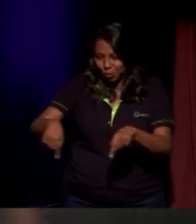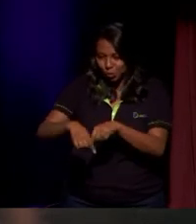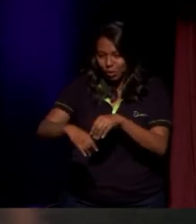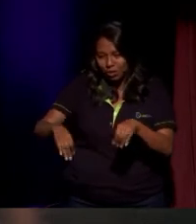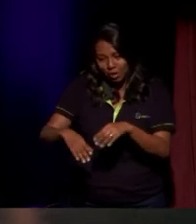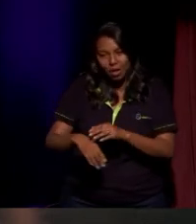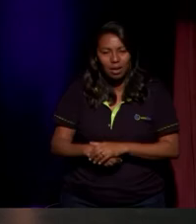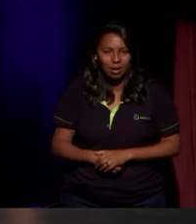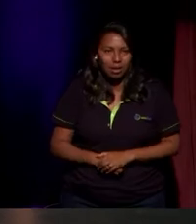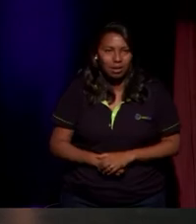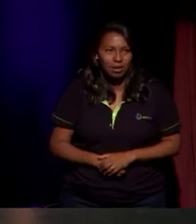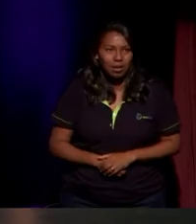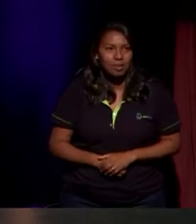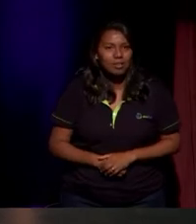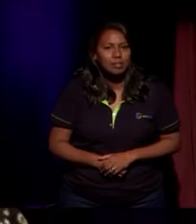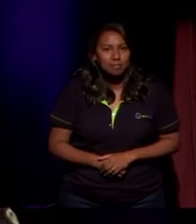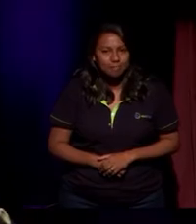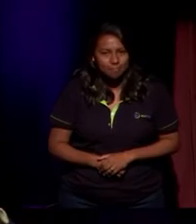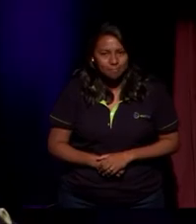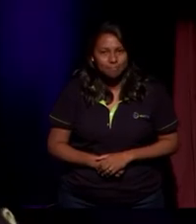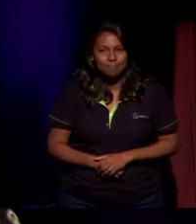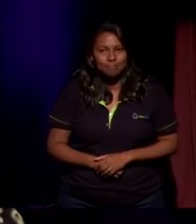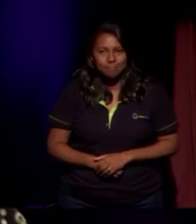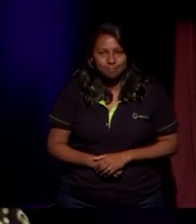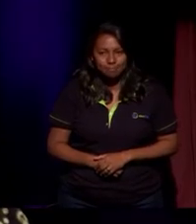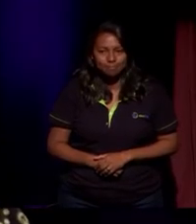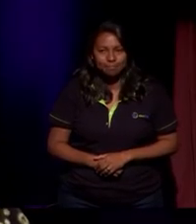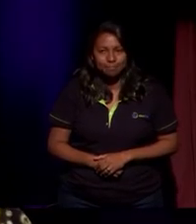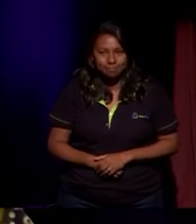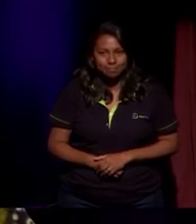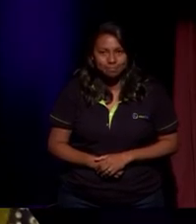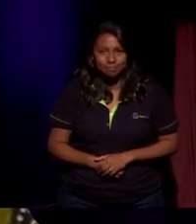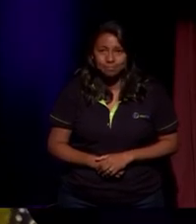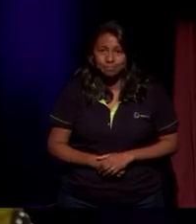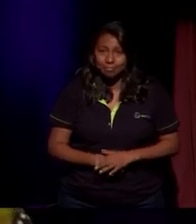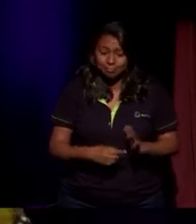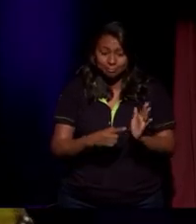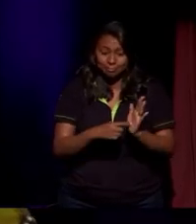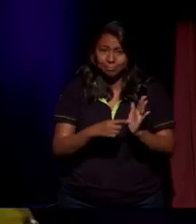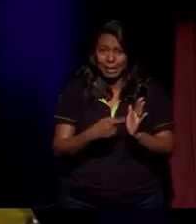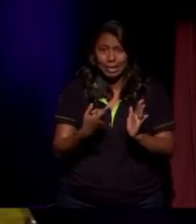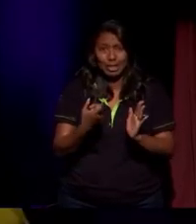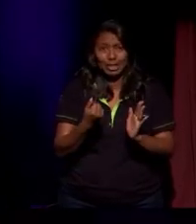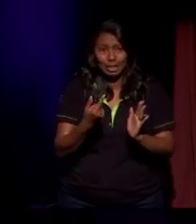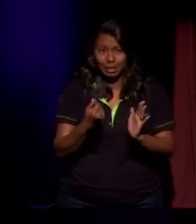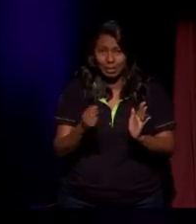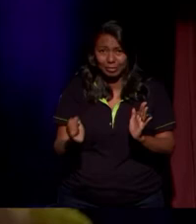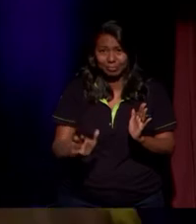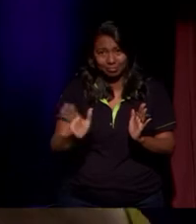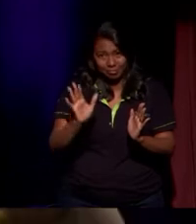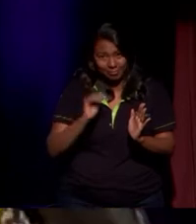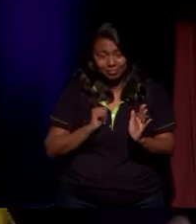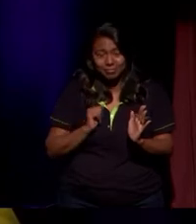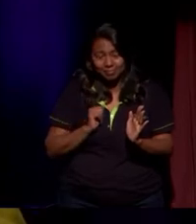But it is the cable of the works to be able to have this DUAT, and you spend a lot of money, which makes it difficult